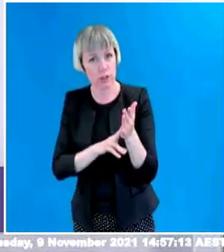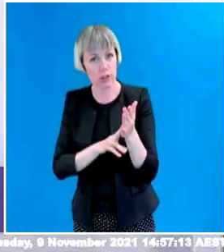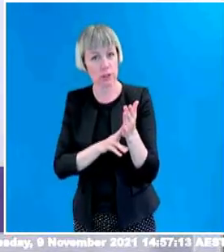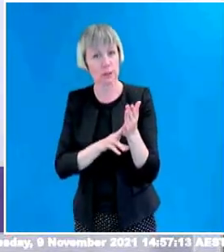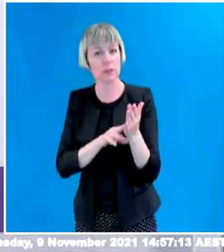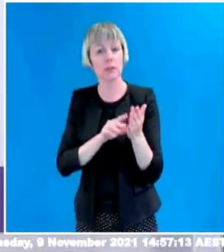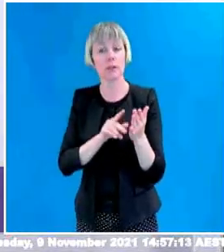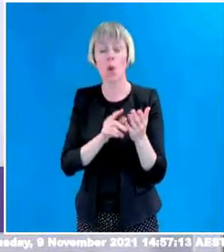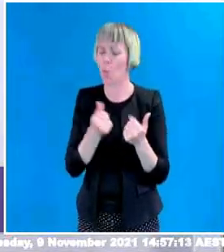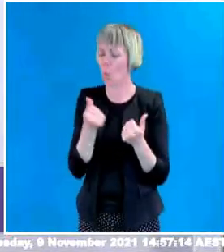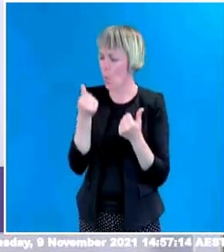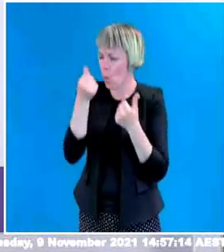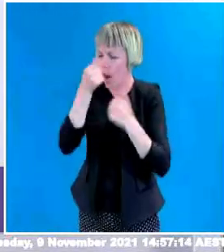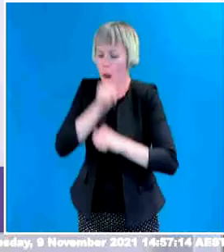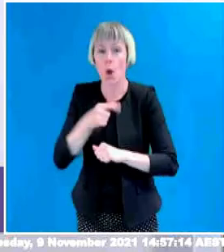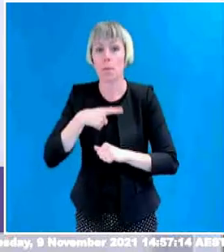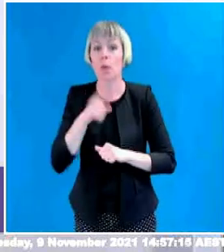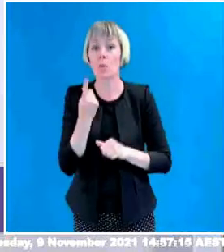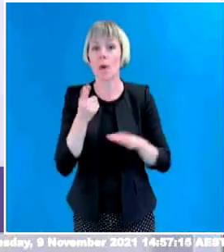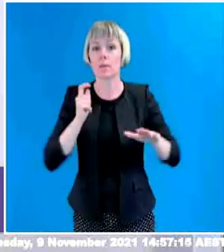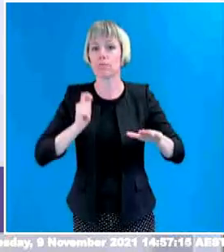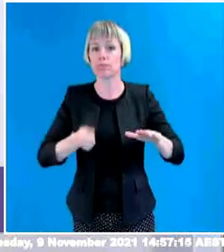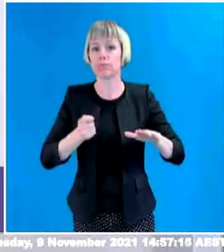case law of the European Court.